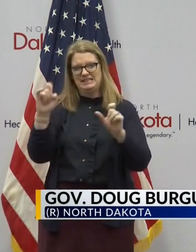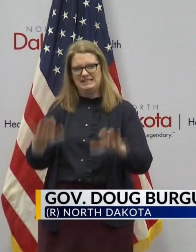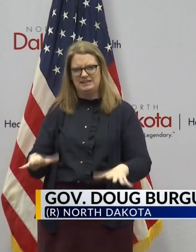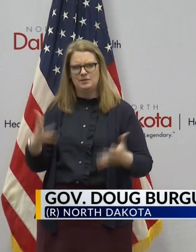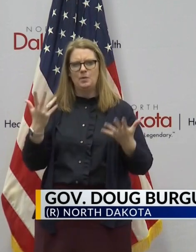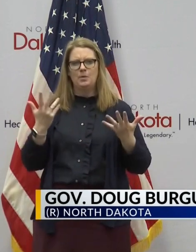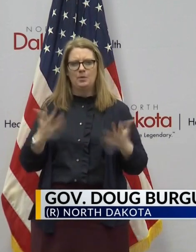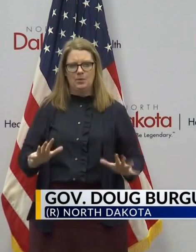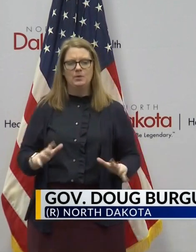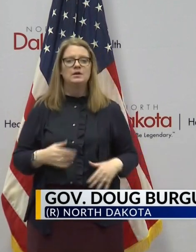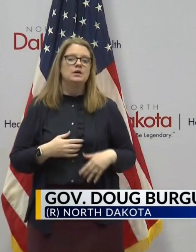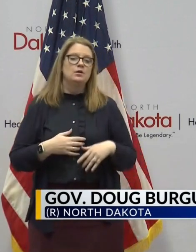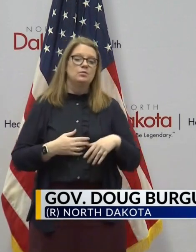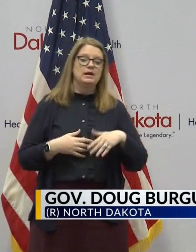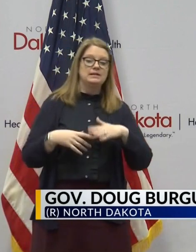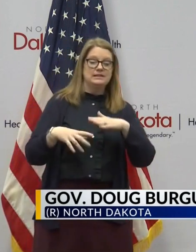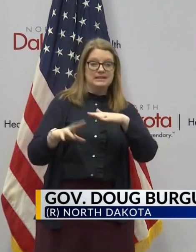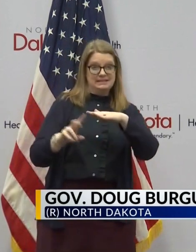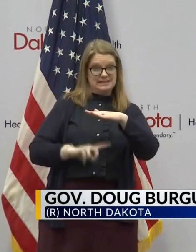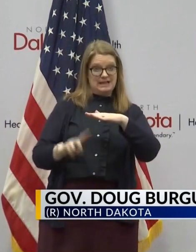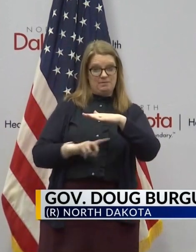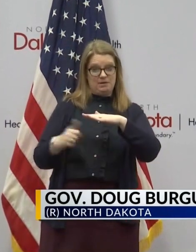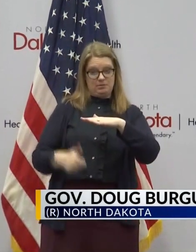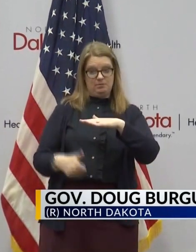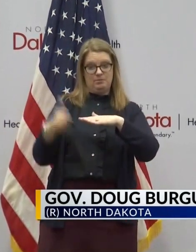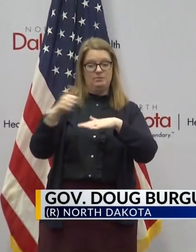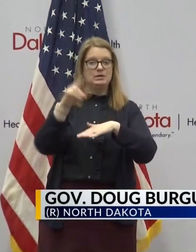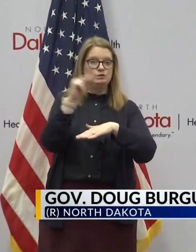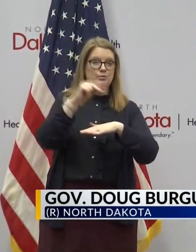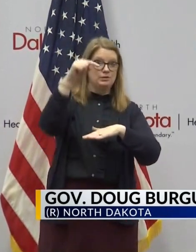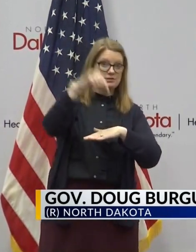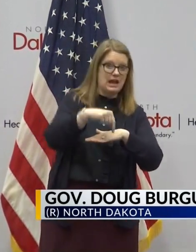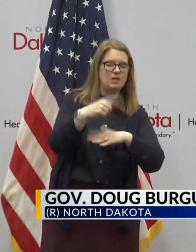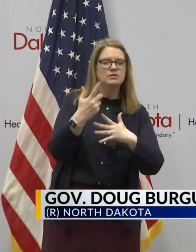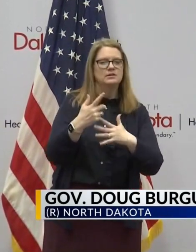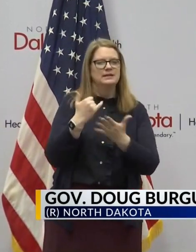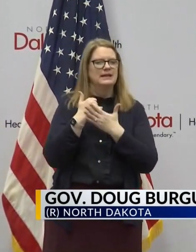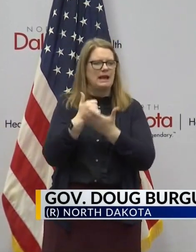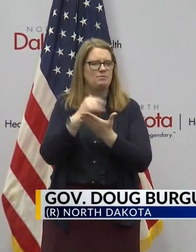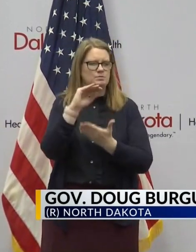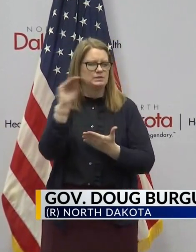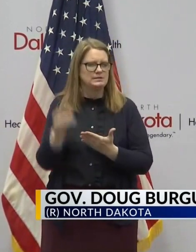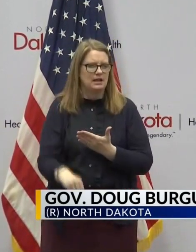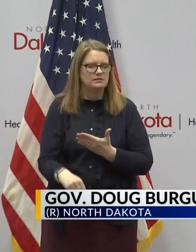FACILITIES FOR THEIR STATE LABS THAT CONTRIBUTED TO THE STATE.